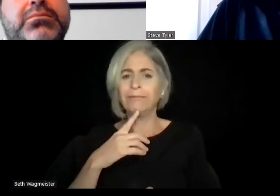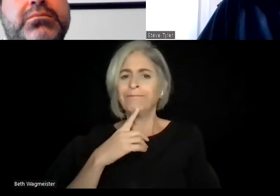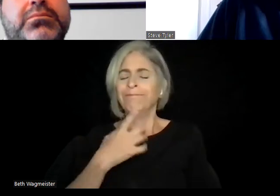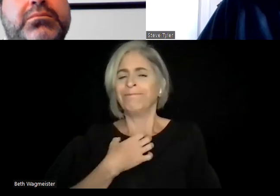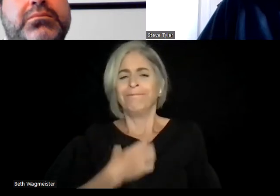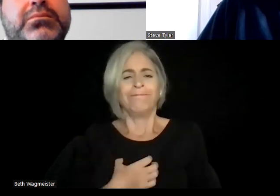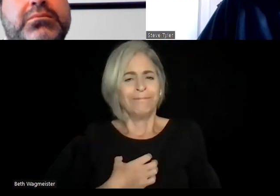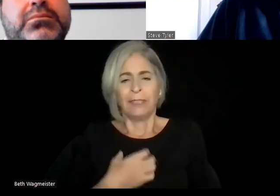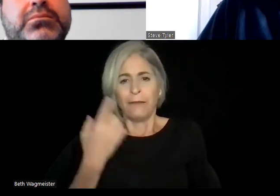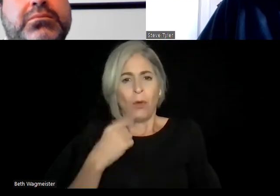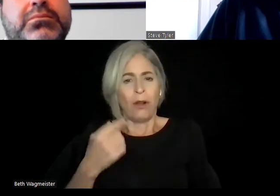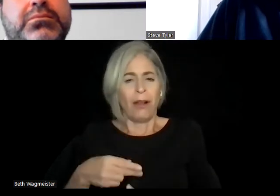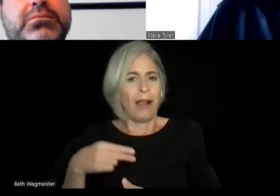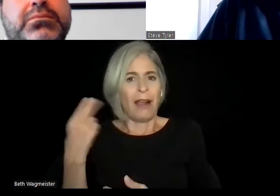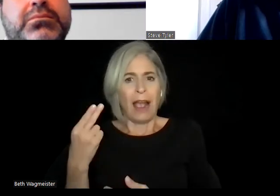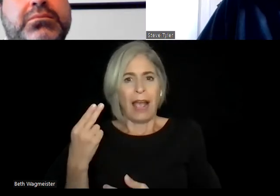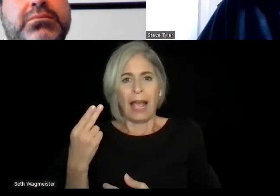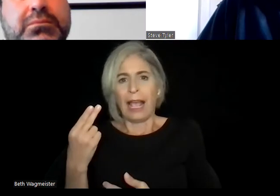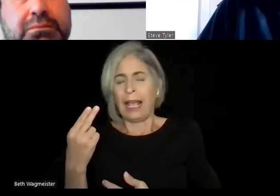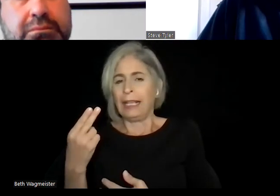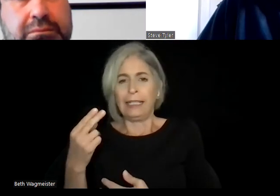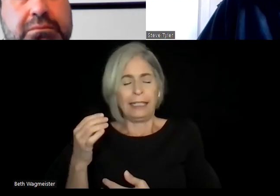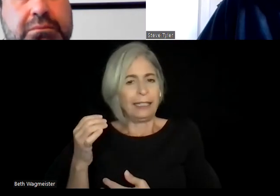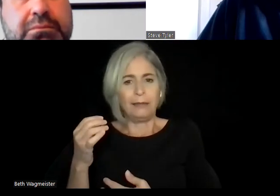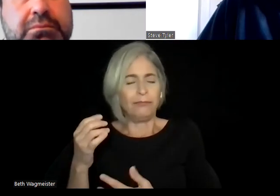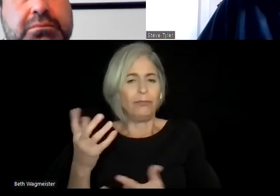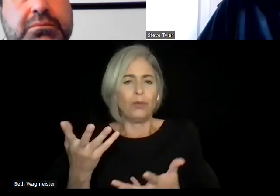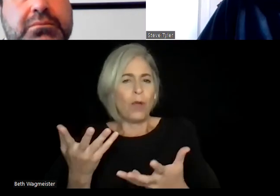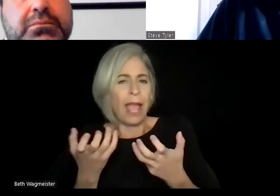technology we will also certainly in Europe